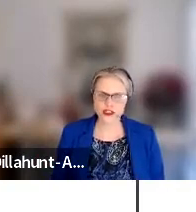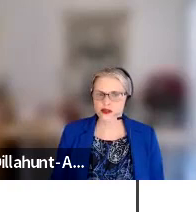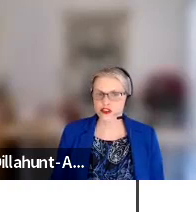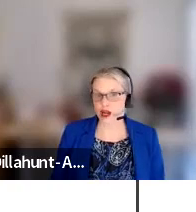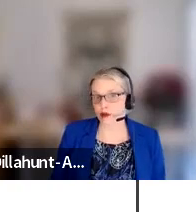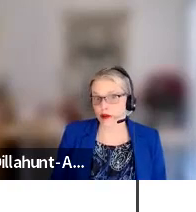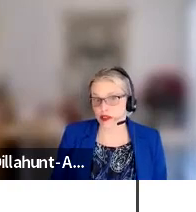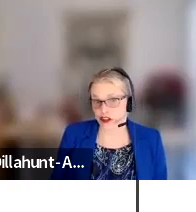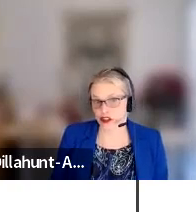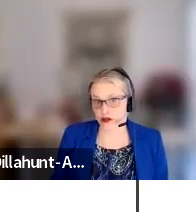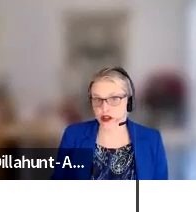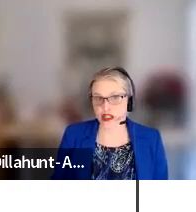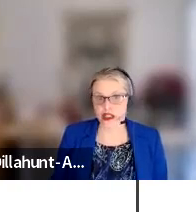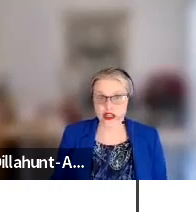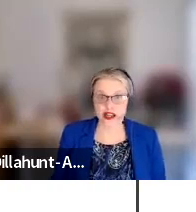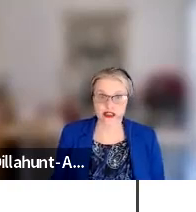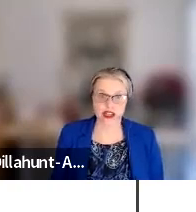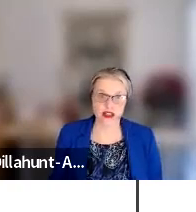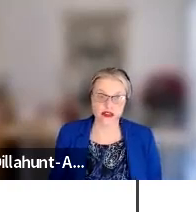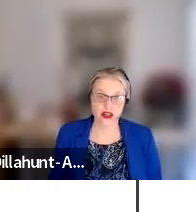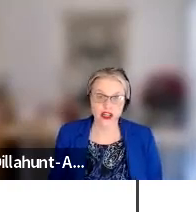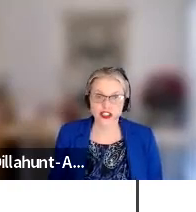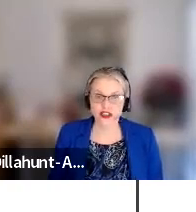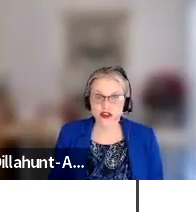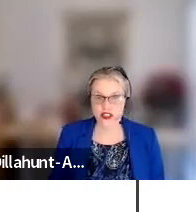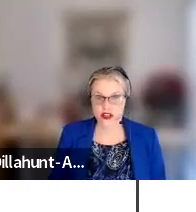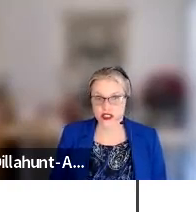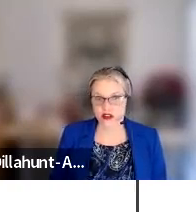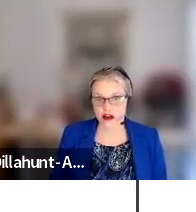In terms of tribal populations, American Indian, Alaskan native children and adults have higher